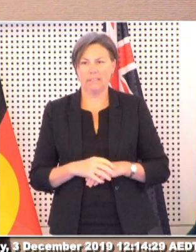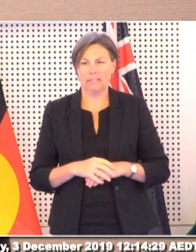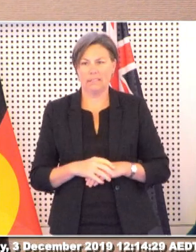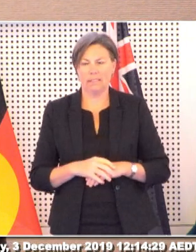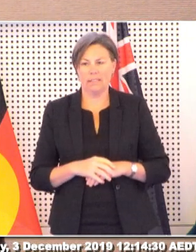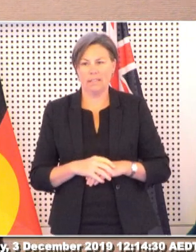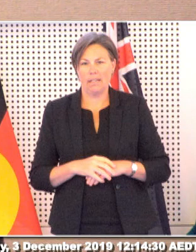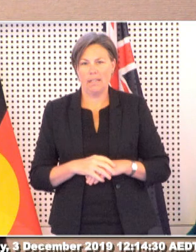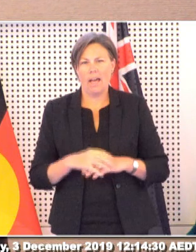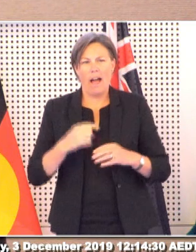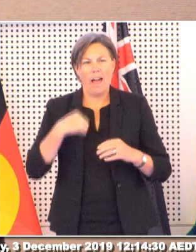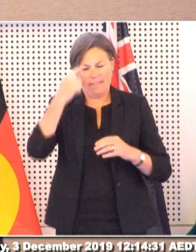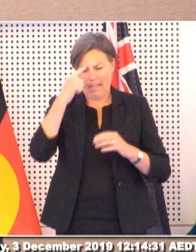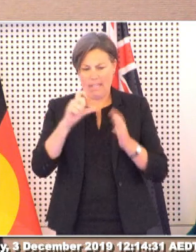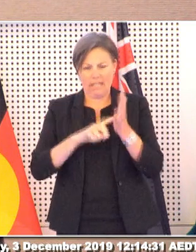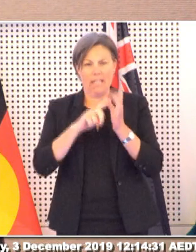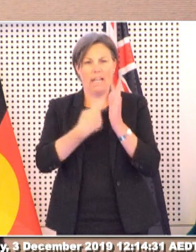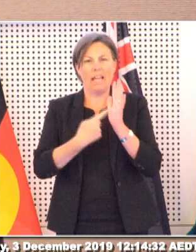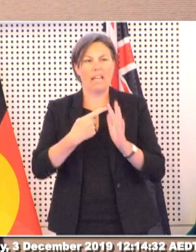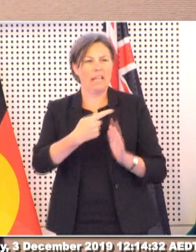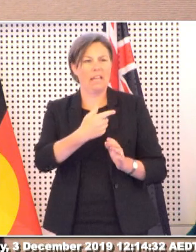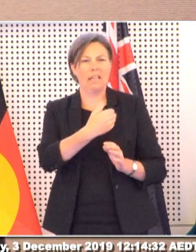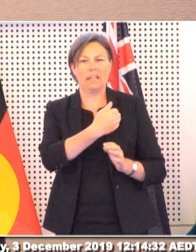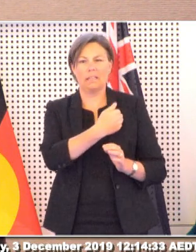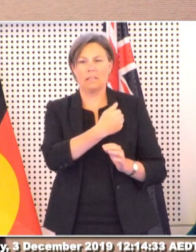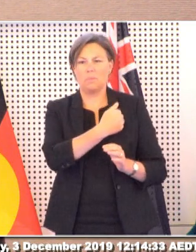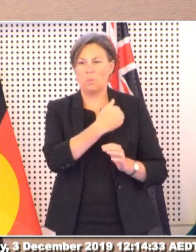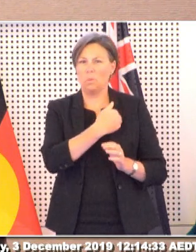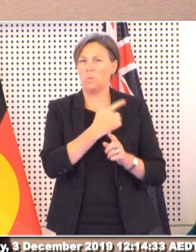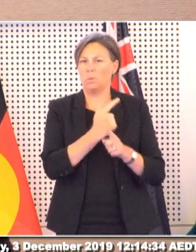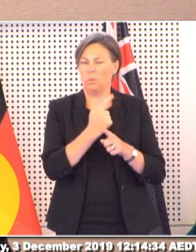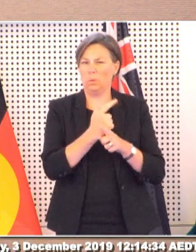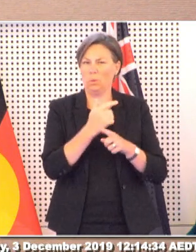I think Claire talked about this in a very articulate way,